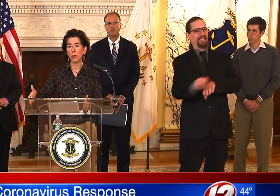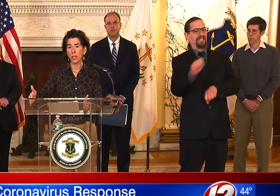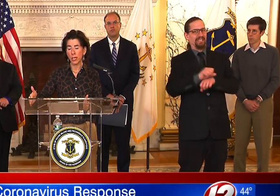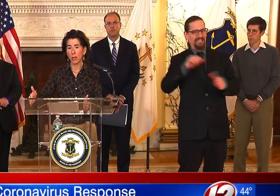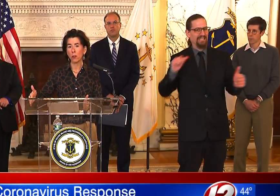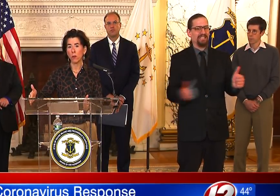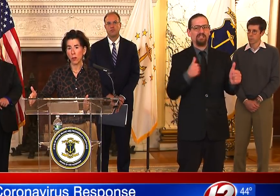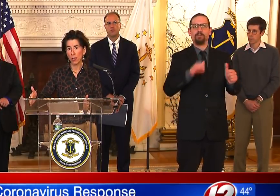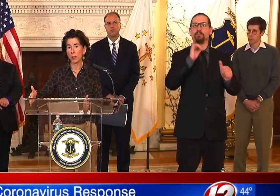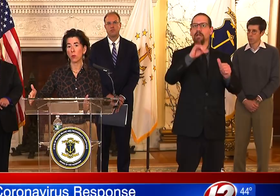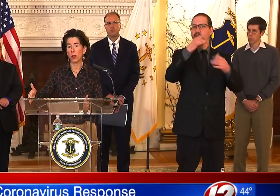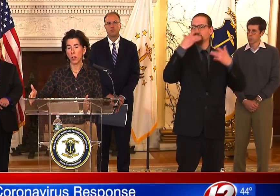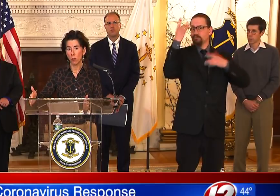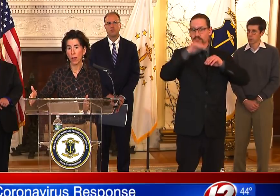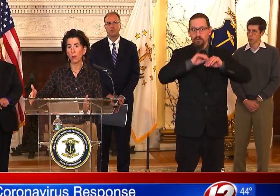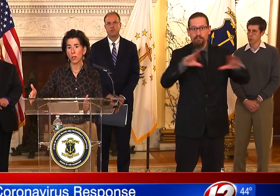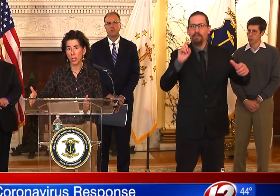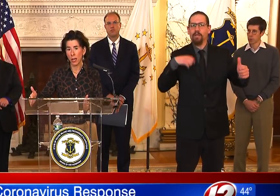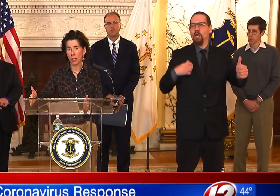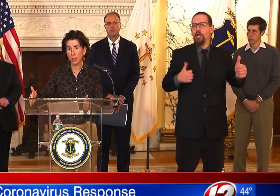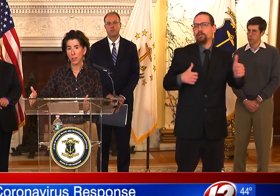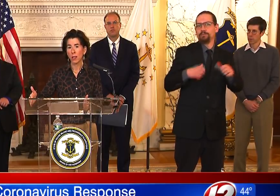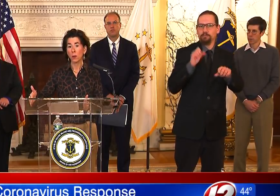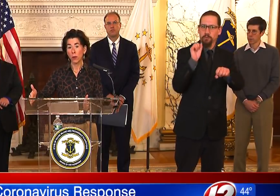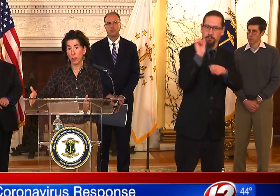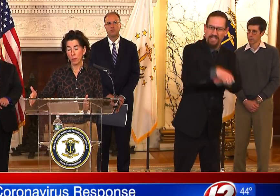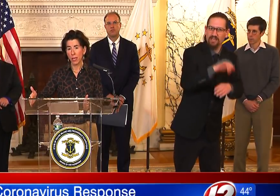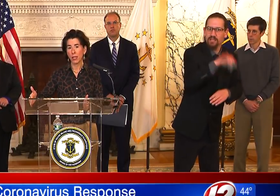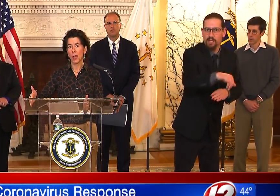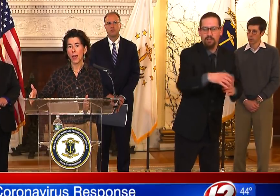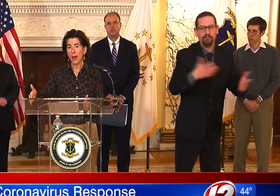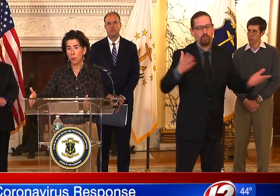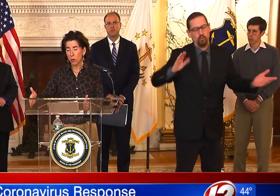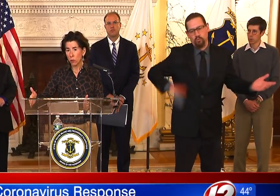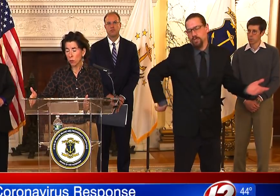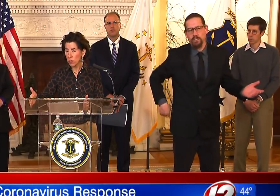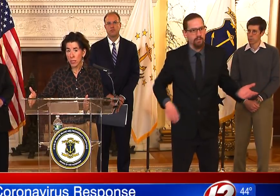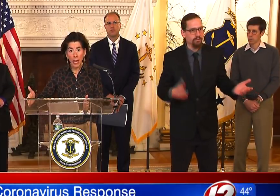ARE. AT THIS MOMENT, I HAVE TEAMS OF